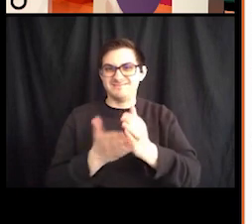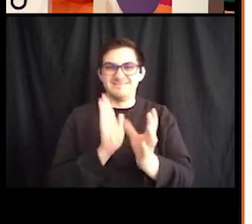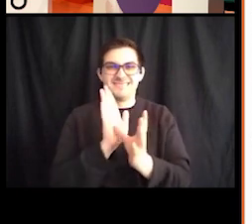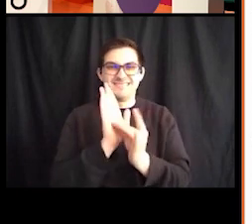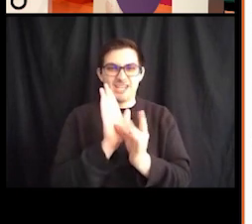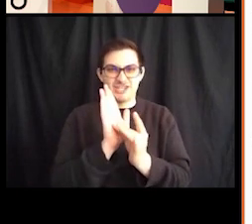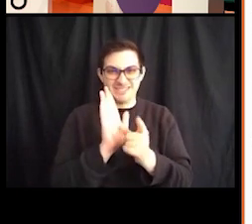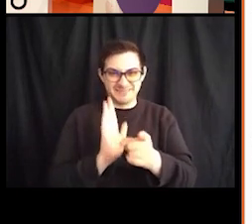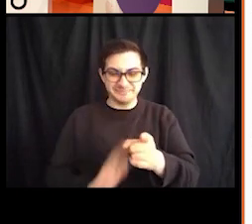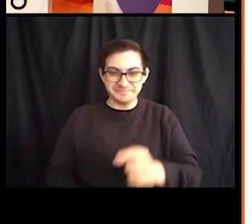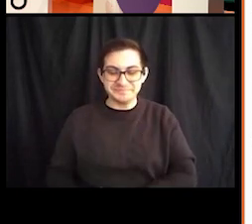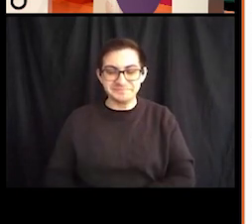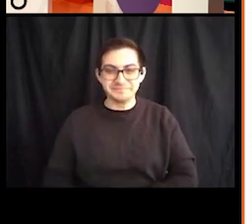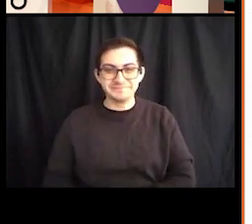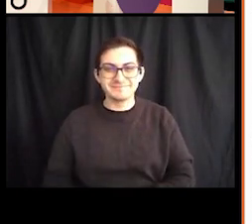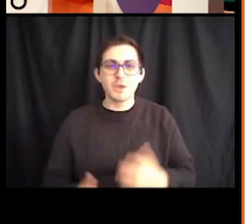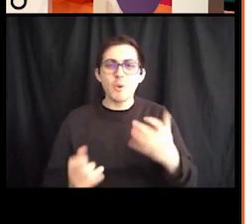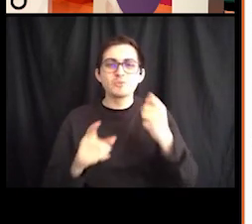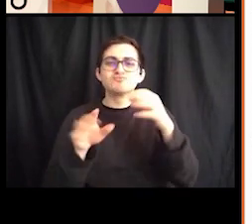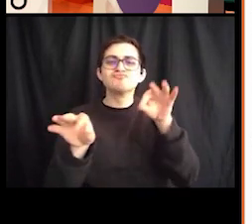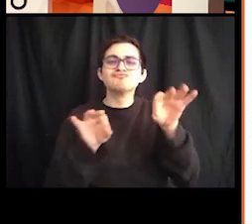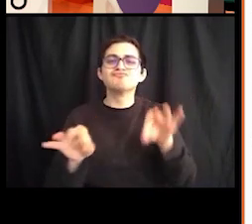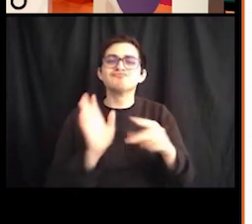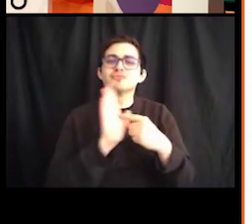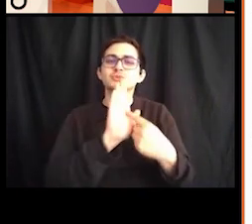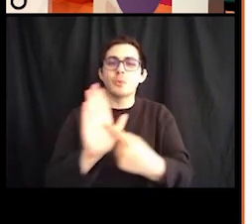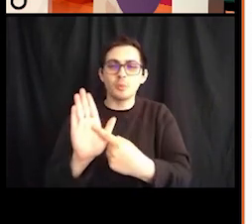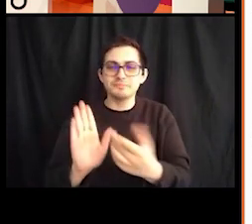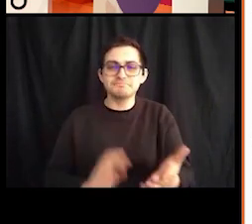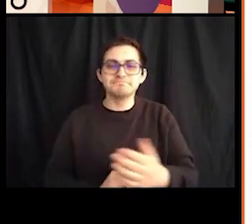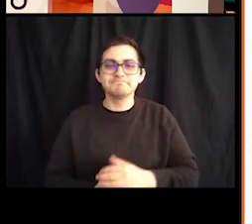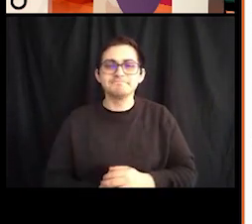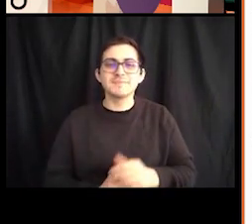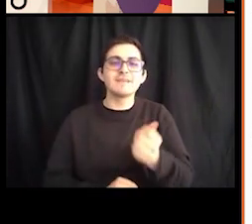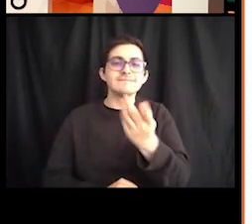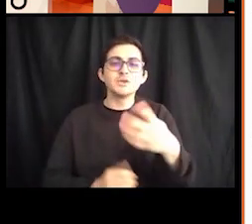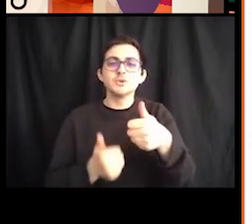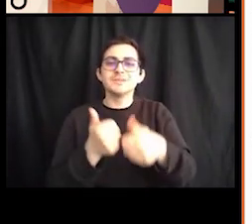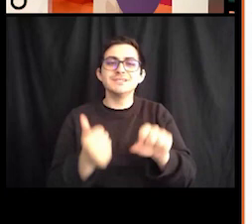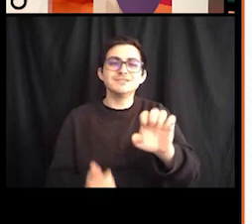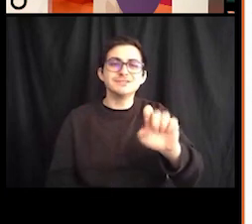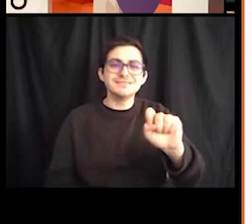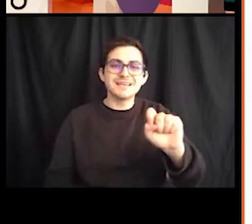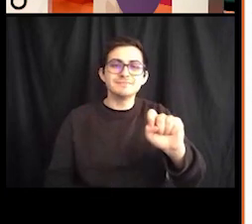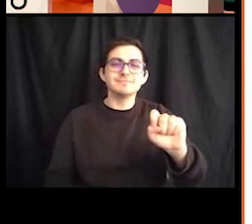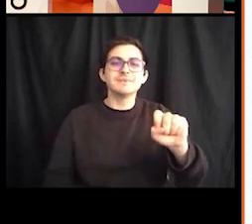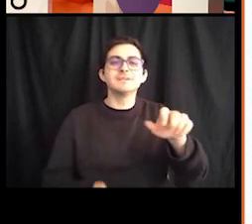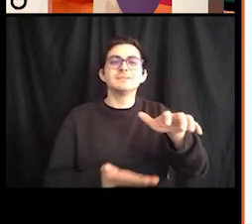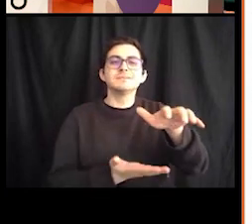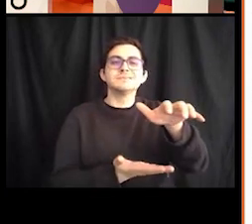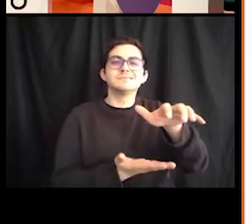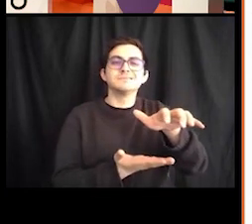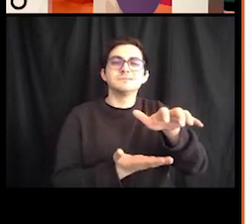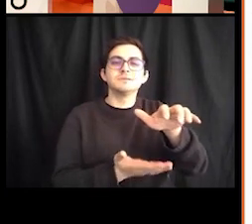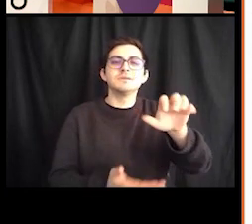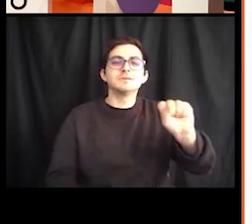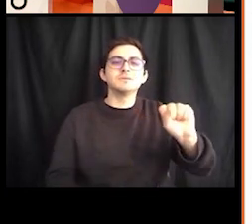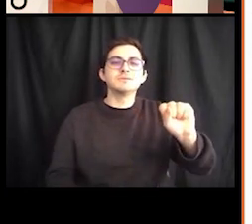And I just want to walk you through them. So I took a few from each set, first we have squishy squashies by Laura Bohill. We can see them. So fun!